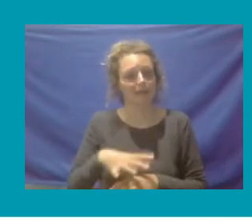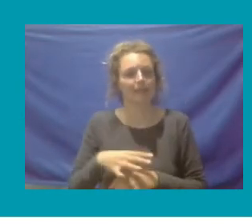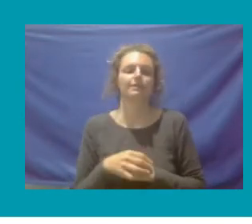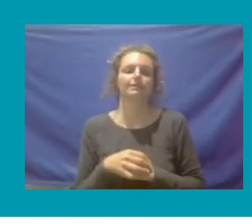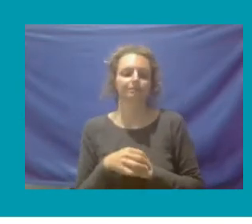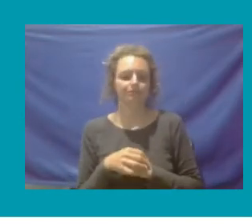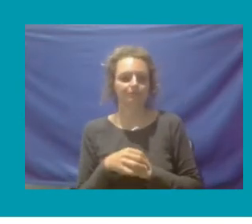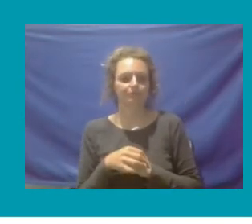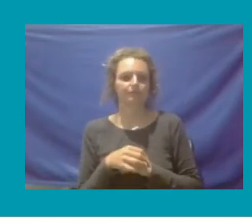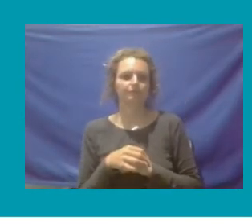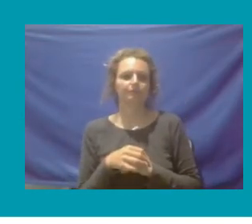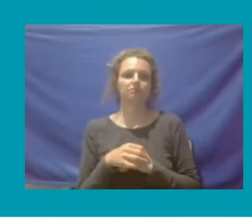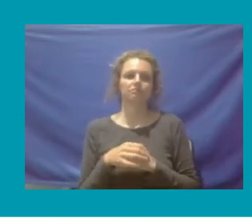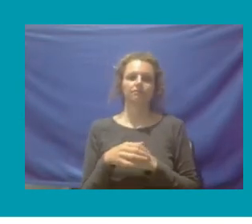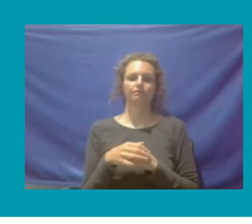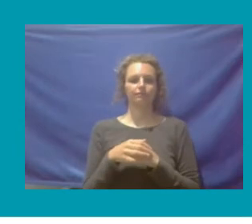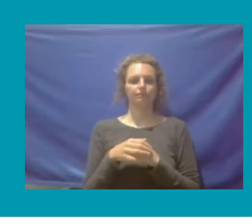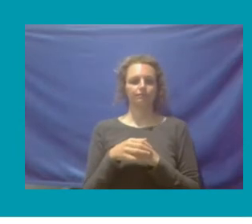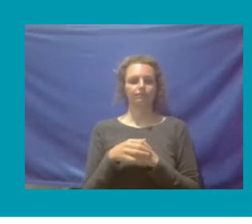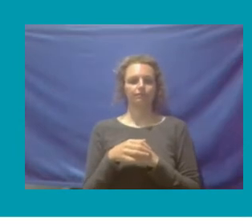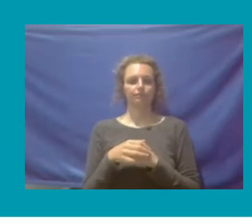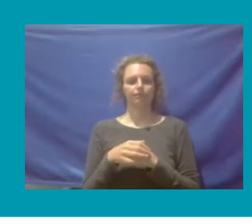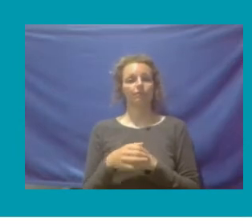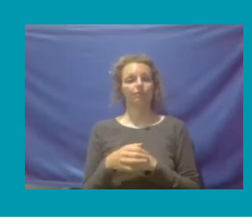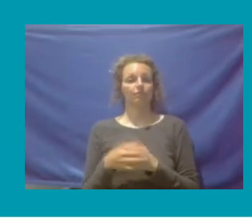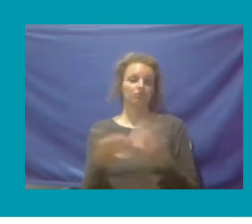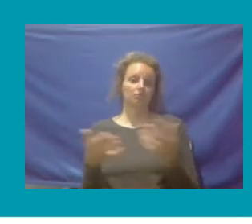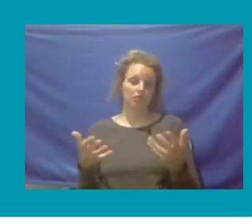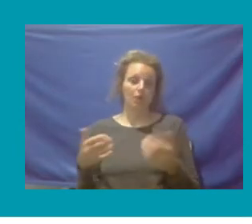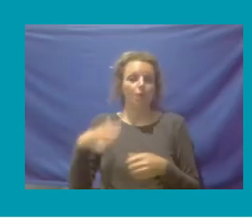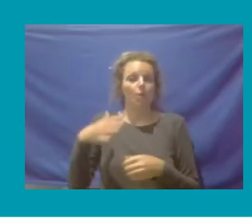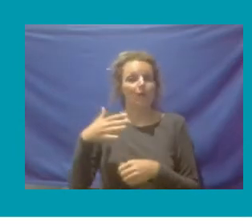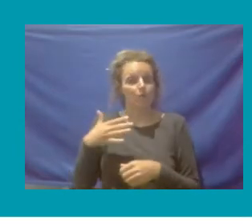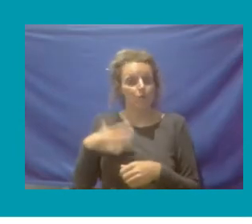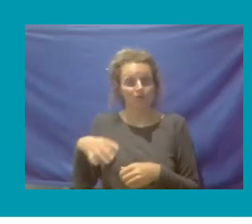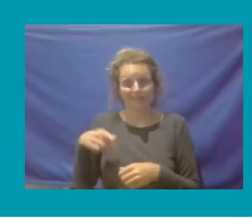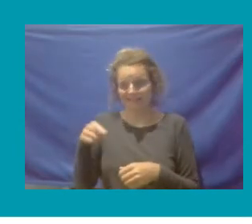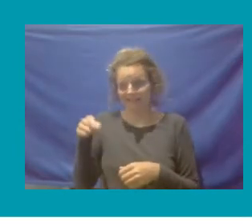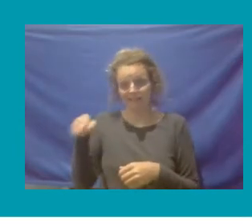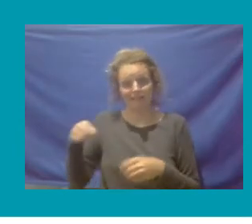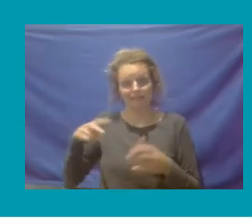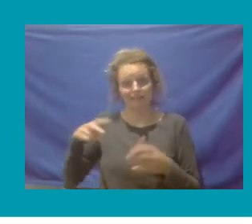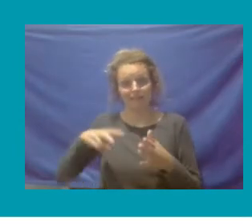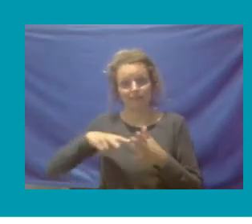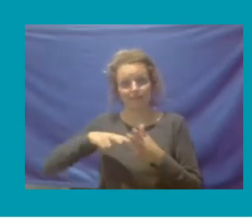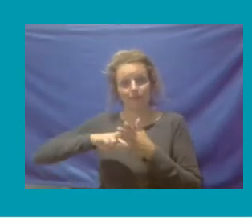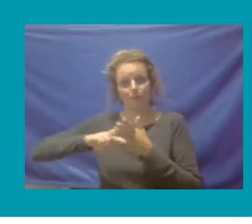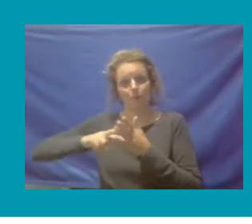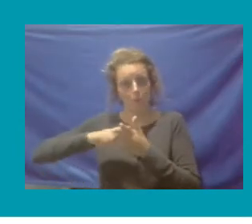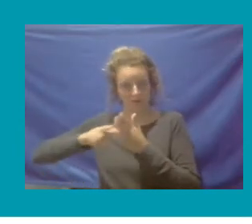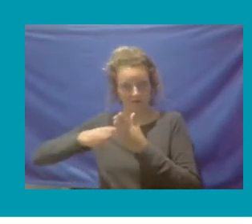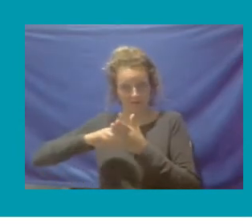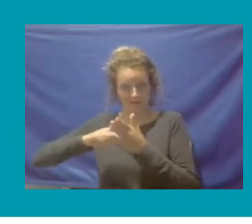coproduced right from the start, so we're all disabled at Evenbreak. We only employ disabled people, so we have a whole range